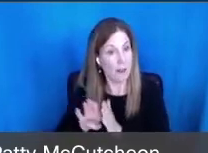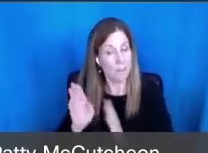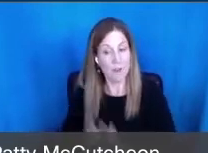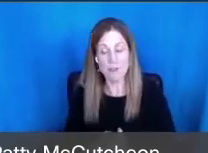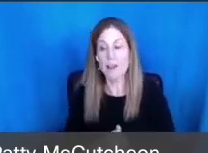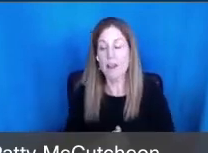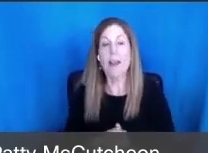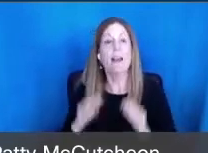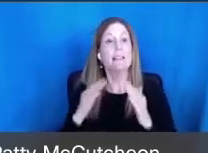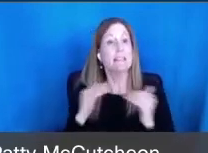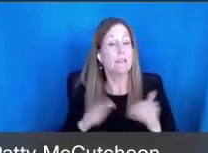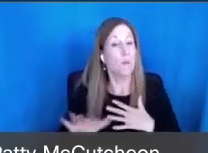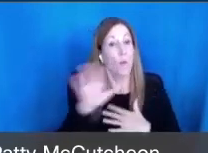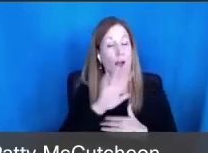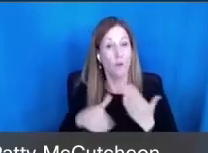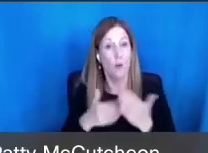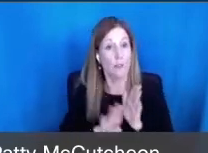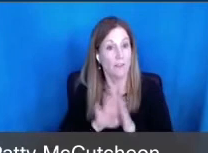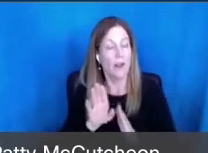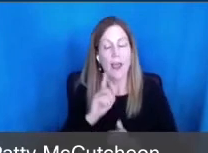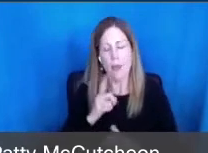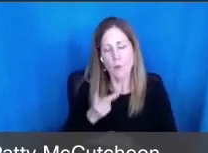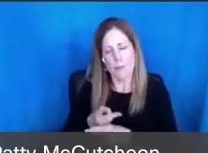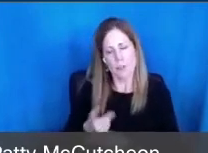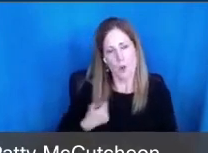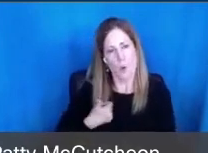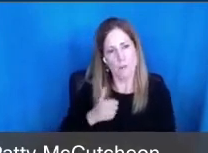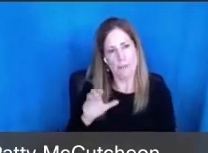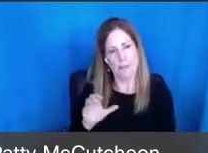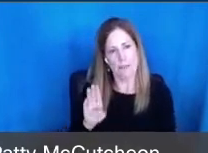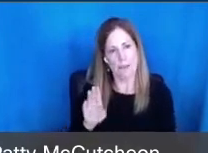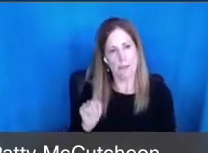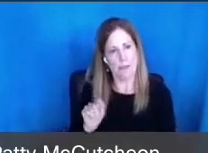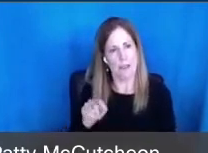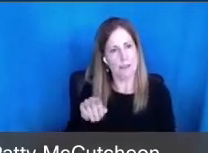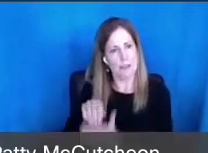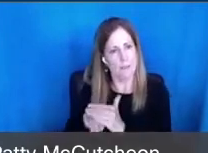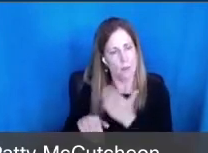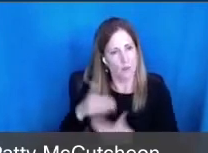and we also maintain our CBT accessibility process. Because we have such a vast network